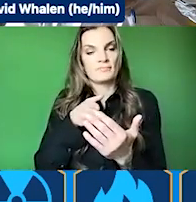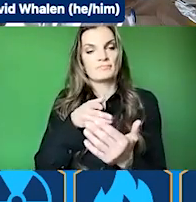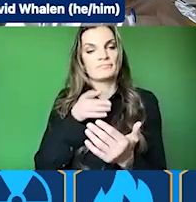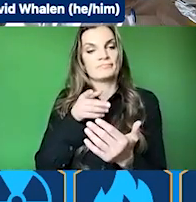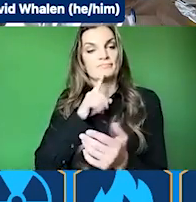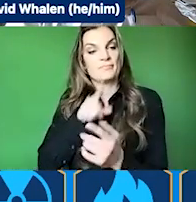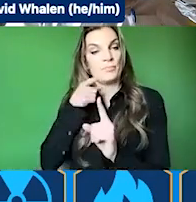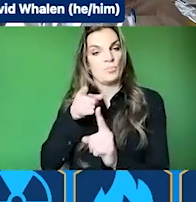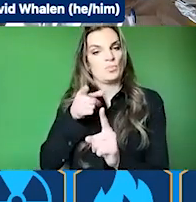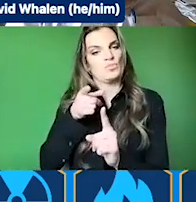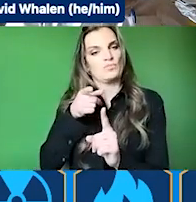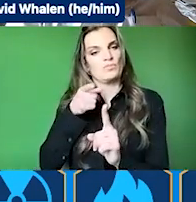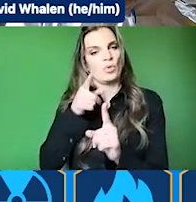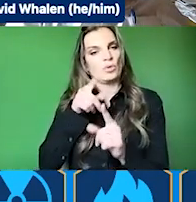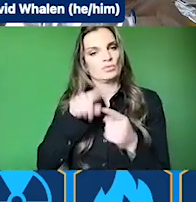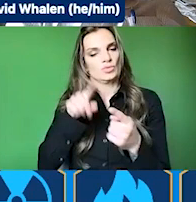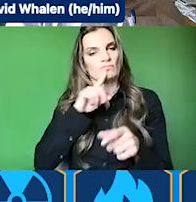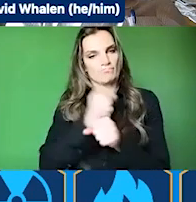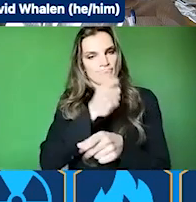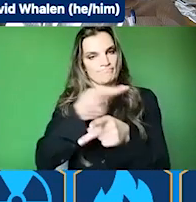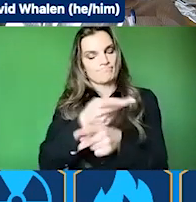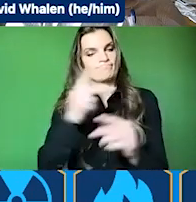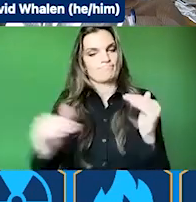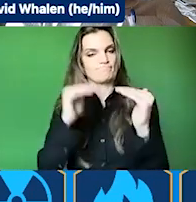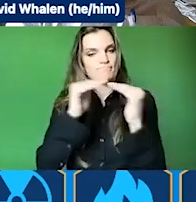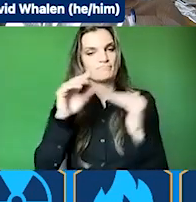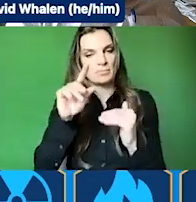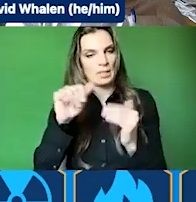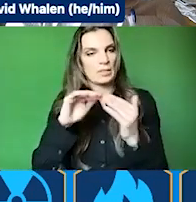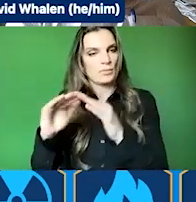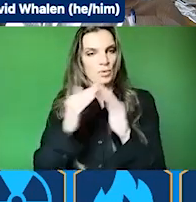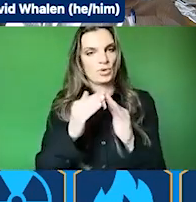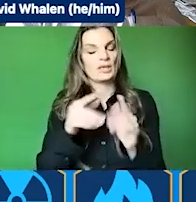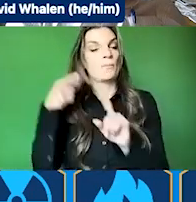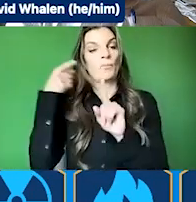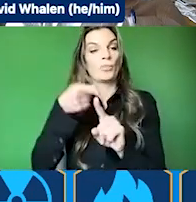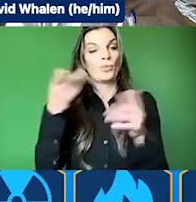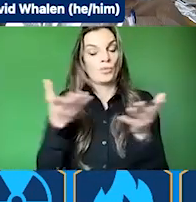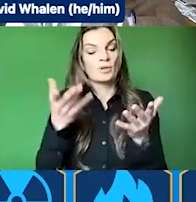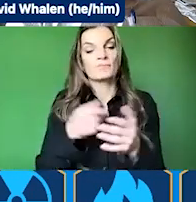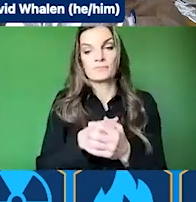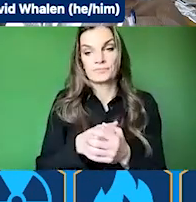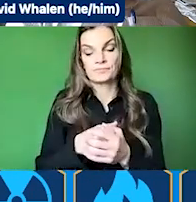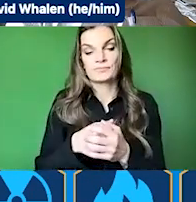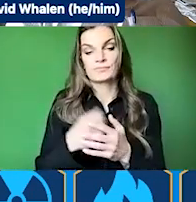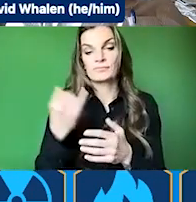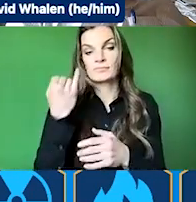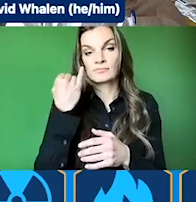think the over all over arching principle behind this is when a provider meets somebody with a disability in the context of